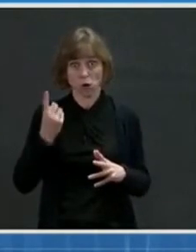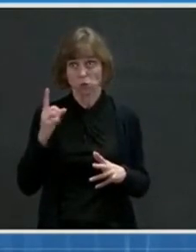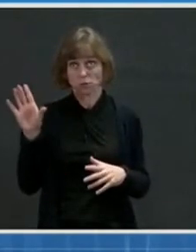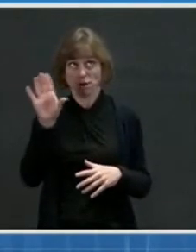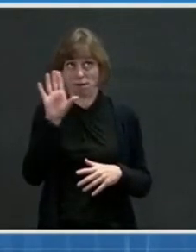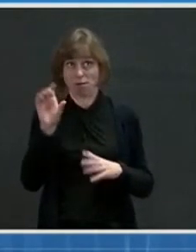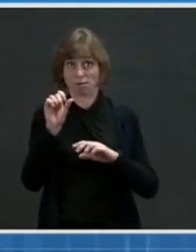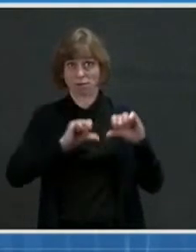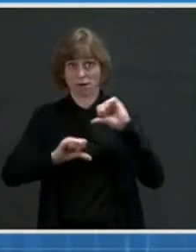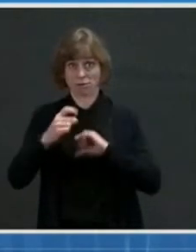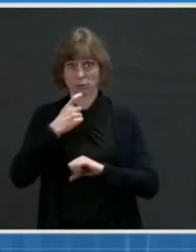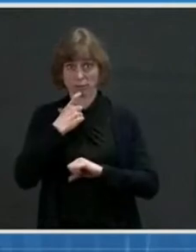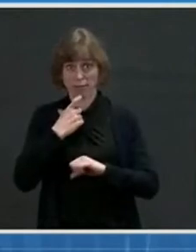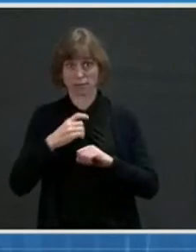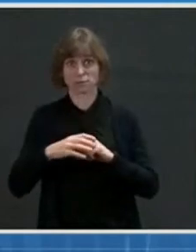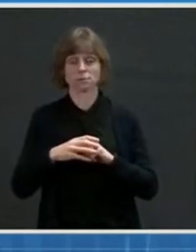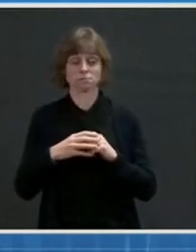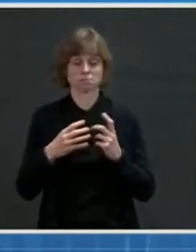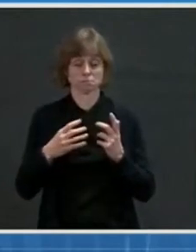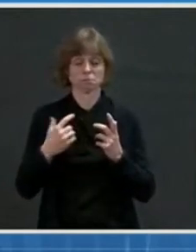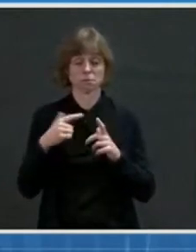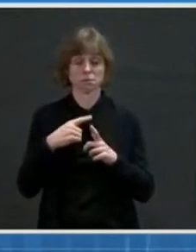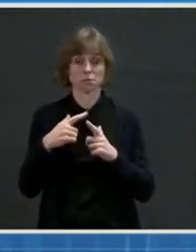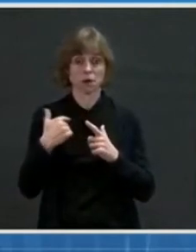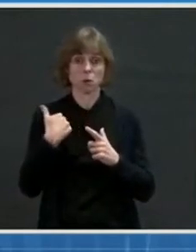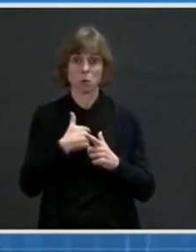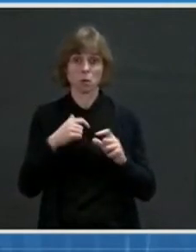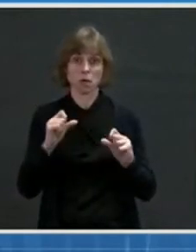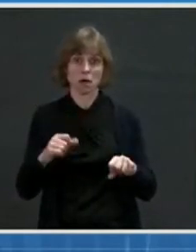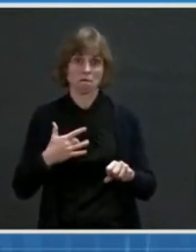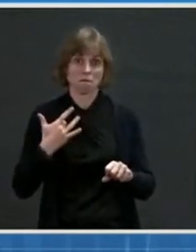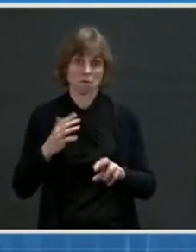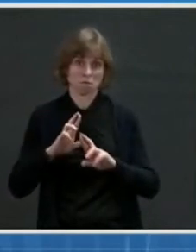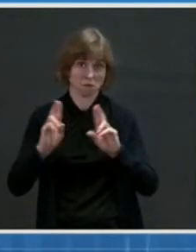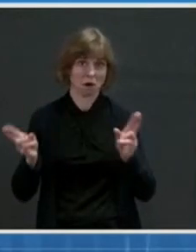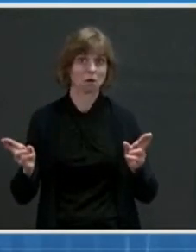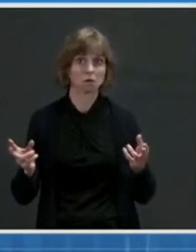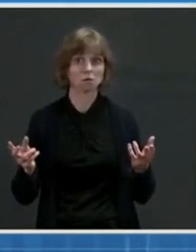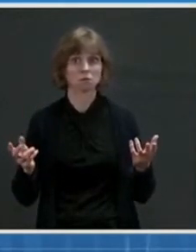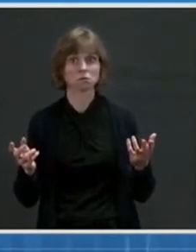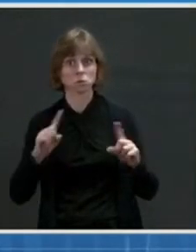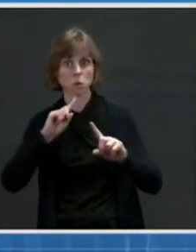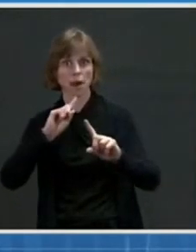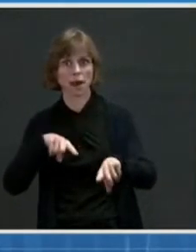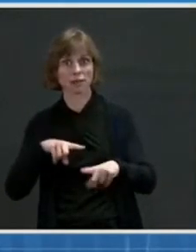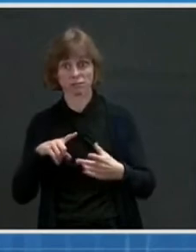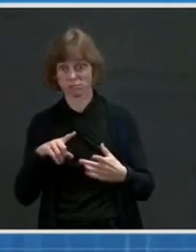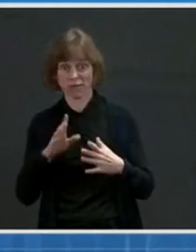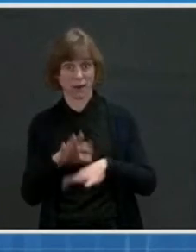SCIENCE GO FIRST. ONCE WE UNDERSTAND WHAT THE SCIENTIFIC COMMUNITY HAS TO